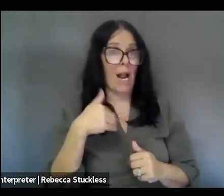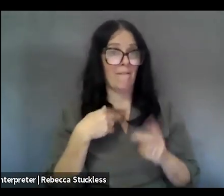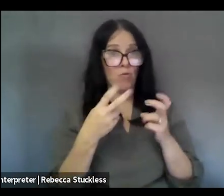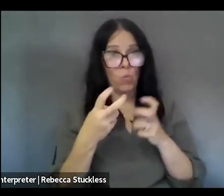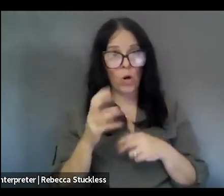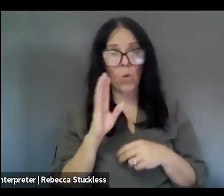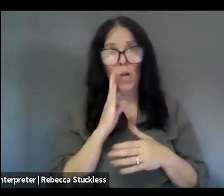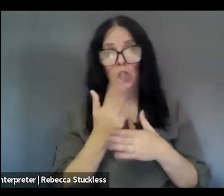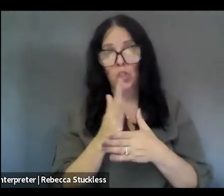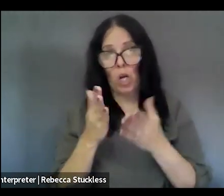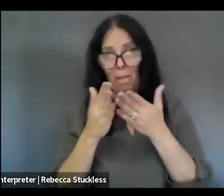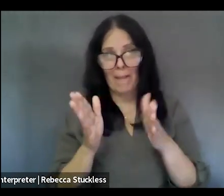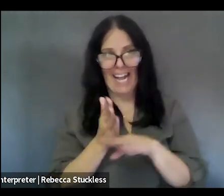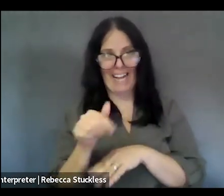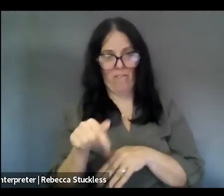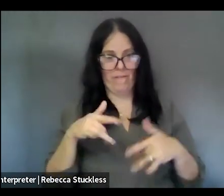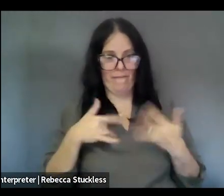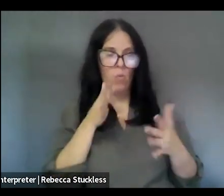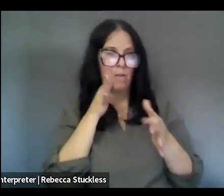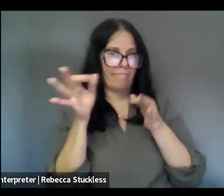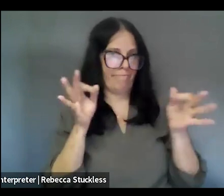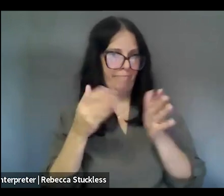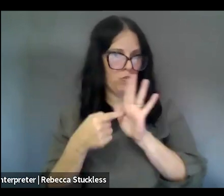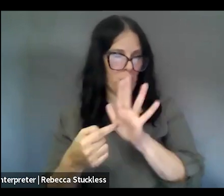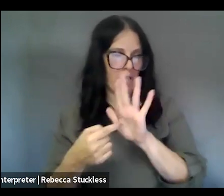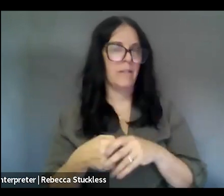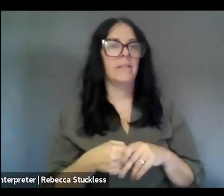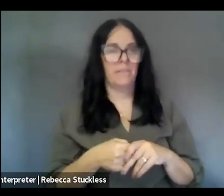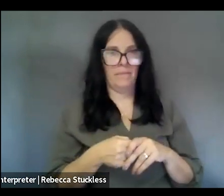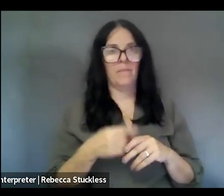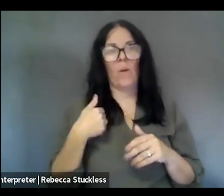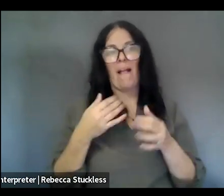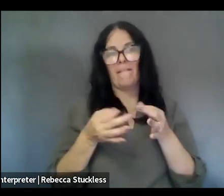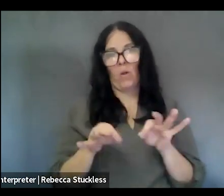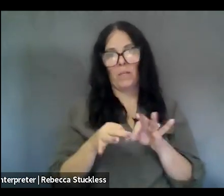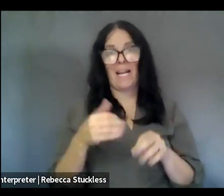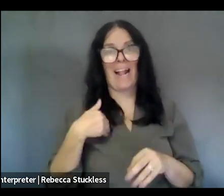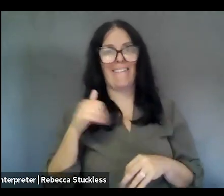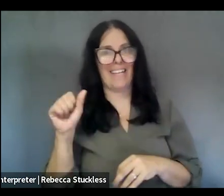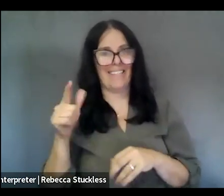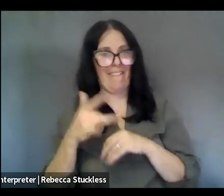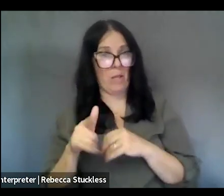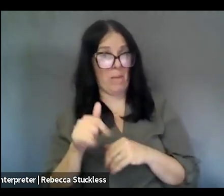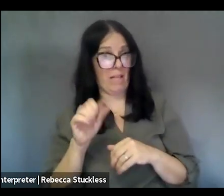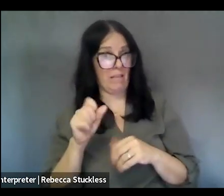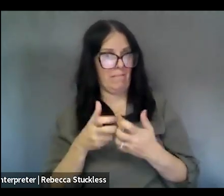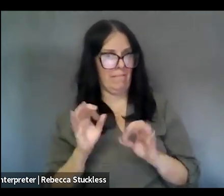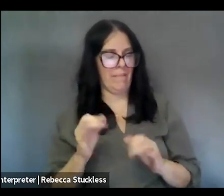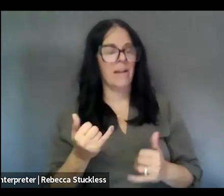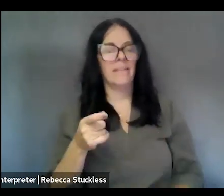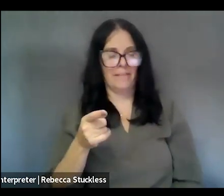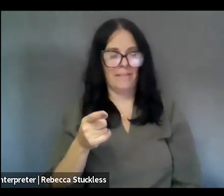shared publicly after the event. We have closed captioning and ASL available. Please notify us of